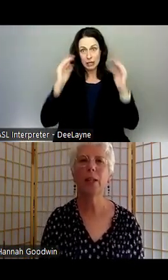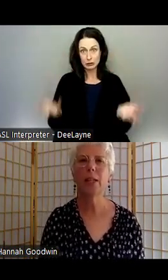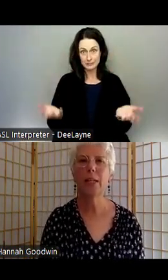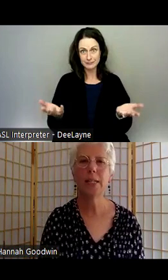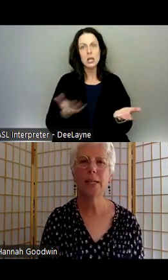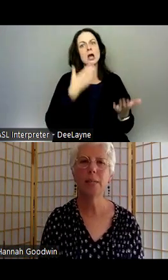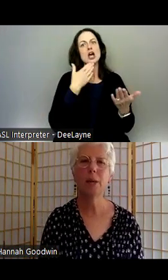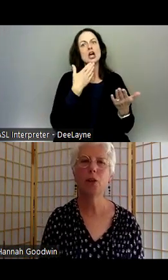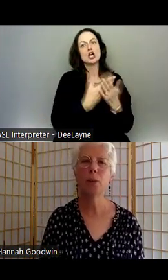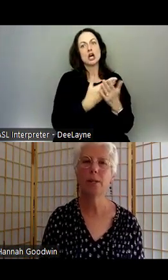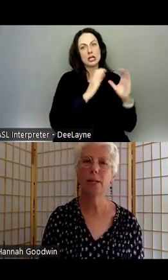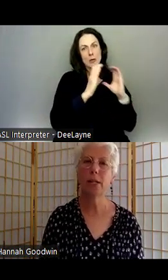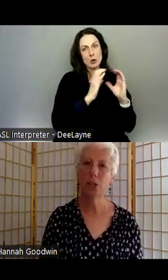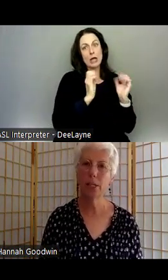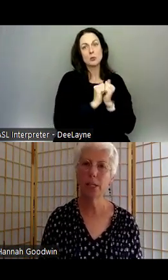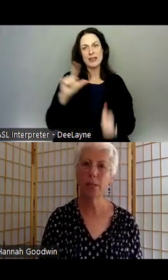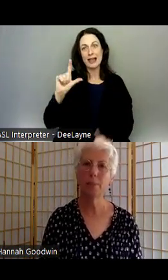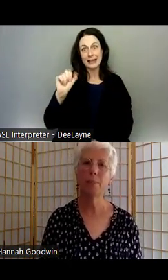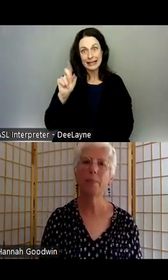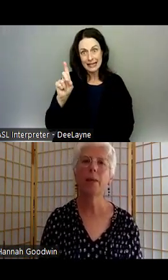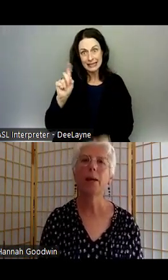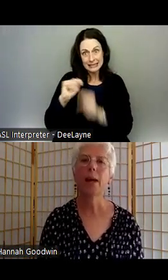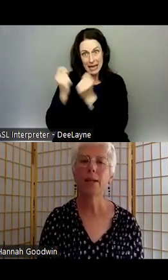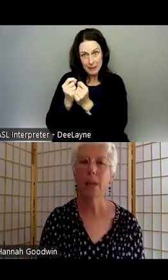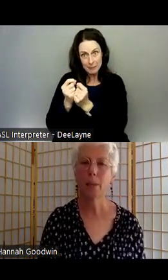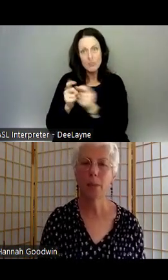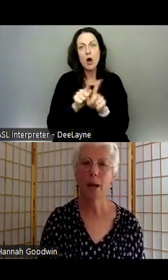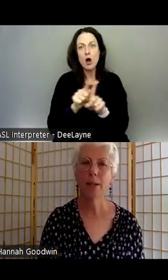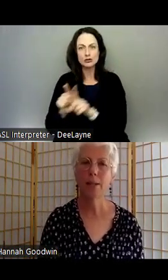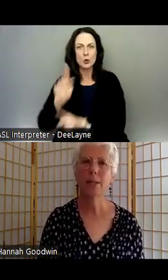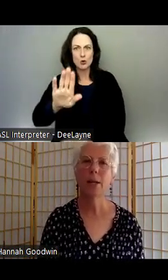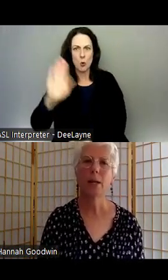with the LEAD team and your presentation team as that applies.